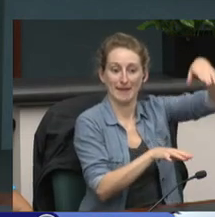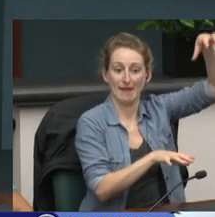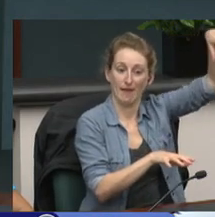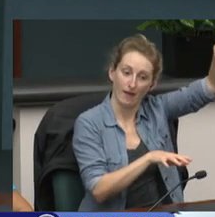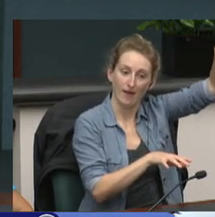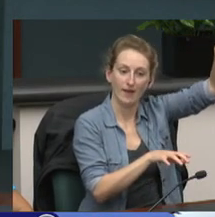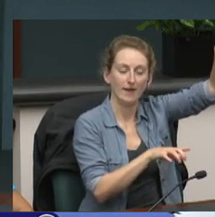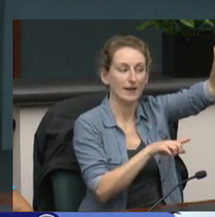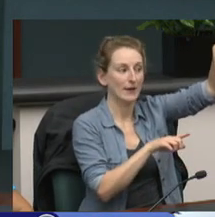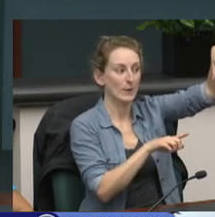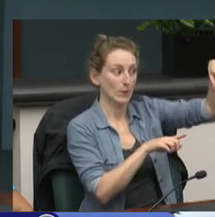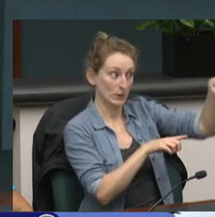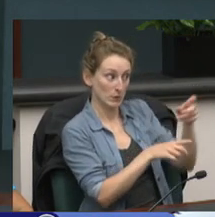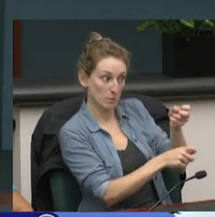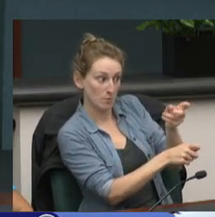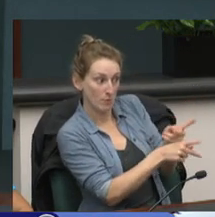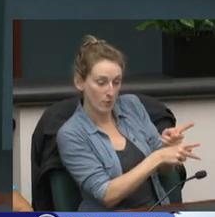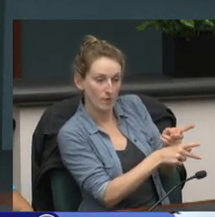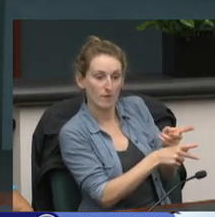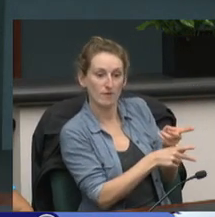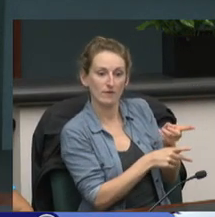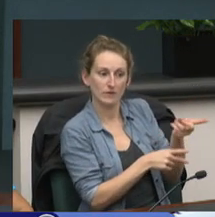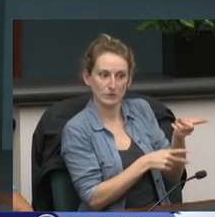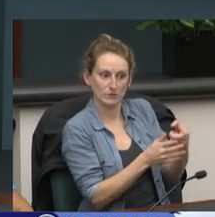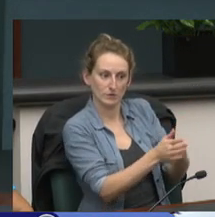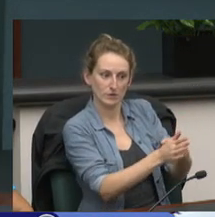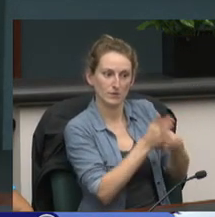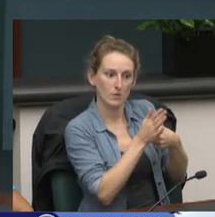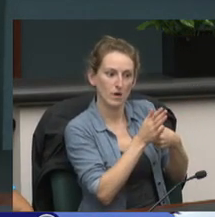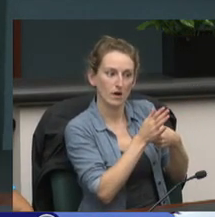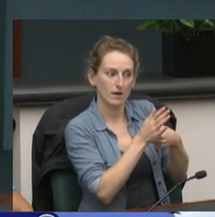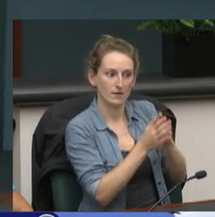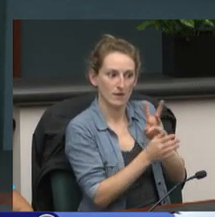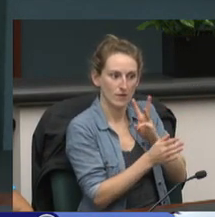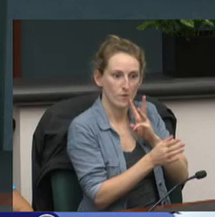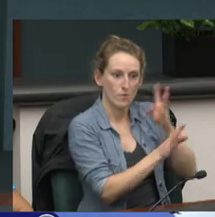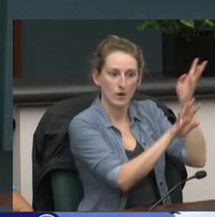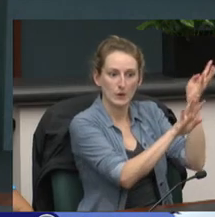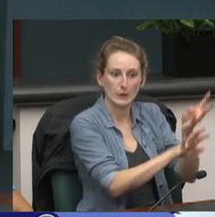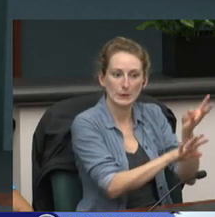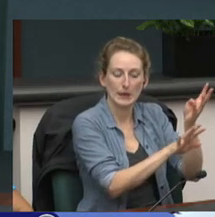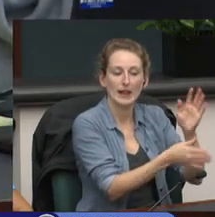you have a requirement that the runoff is yes yes completely so we mostly see